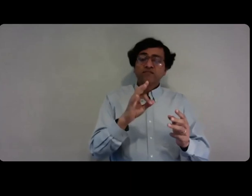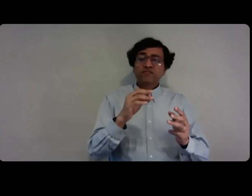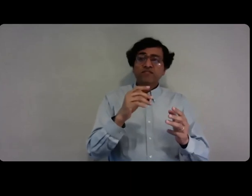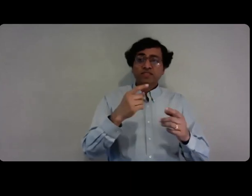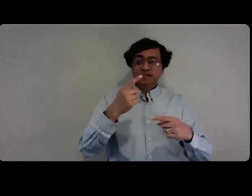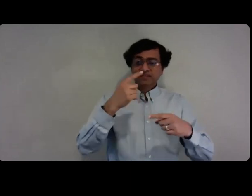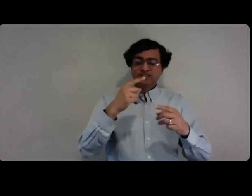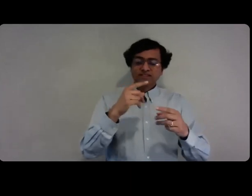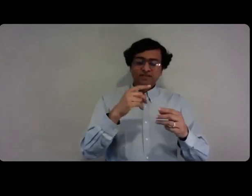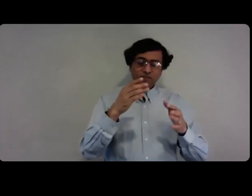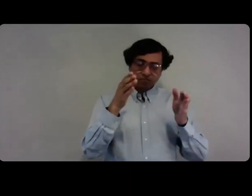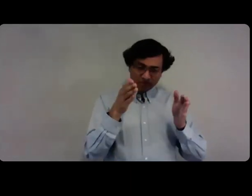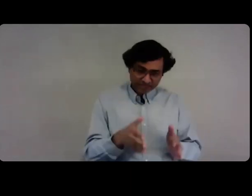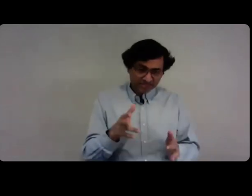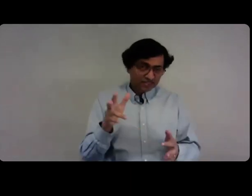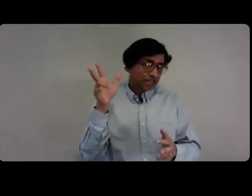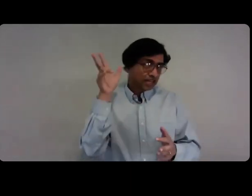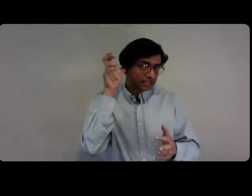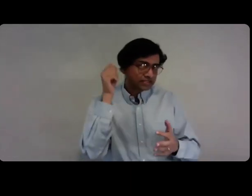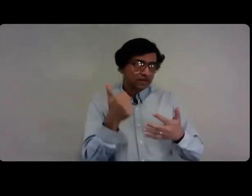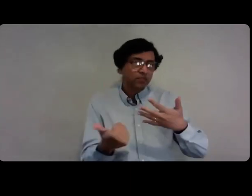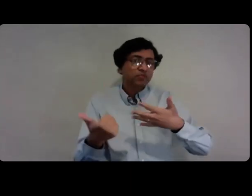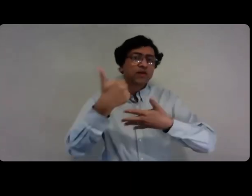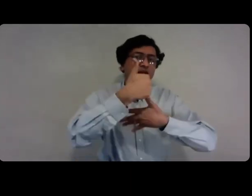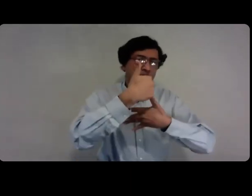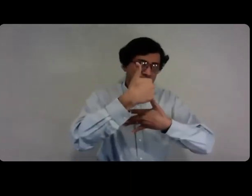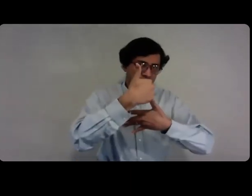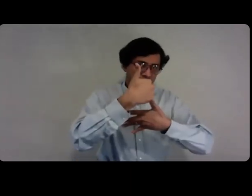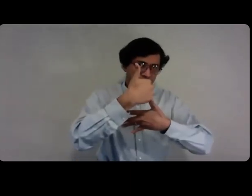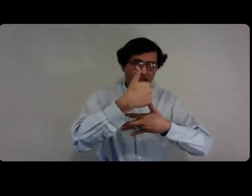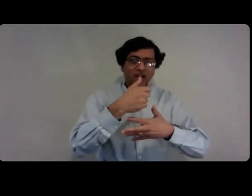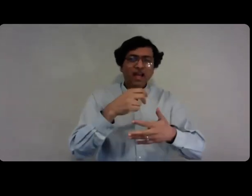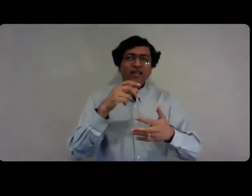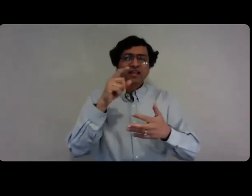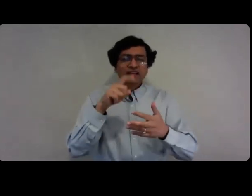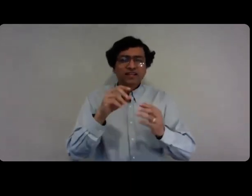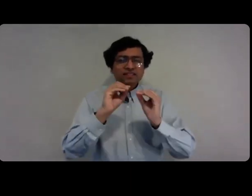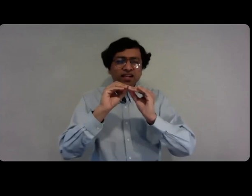with what signs in visual English would look like to a person using the oral channel,